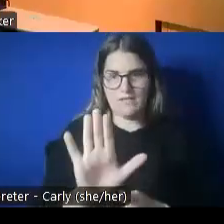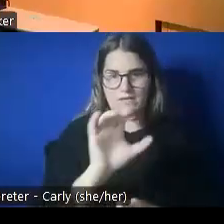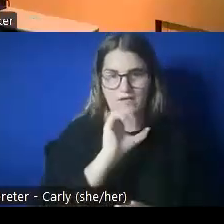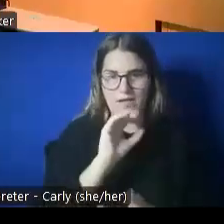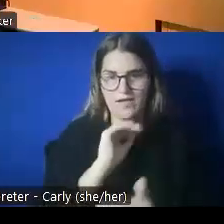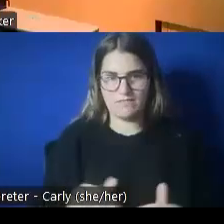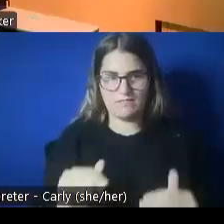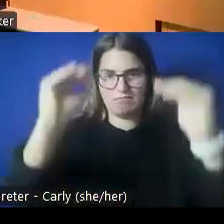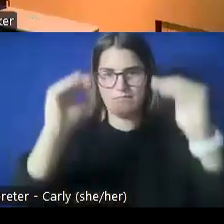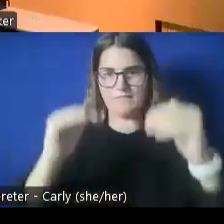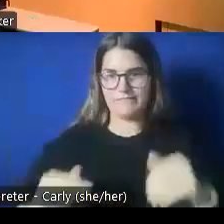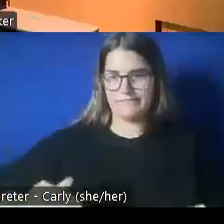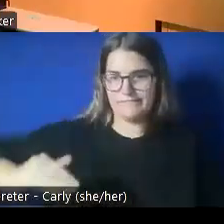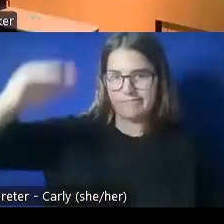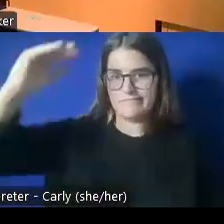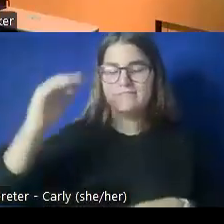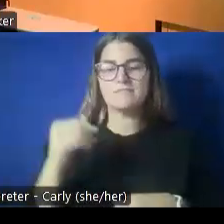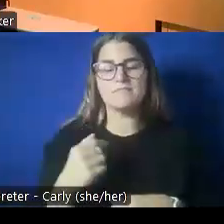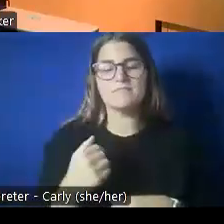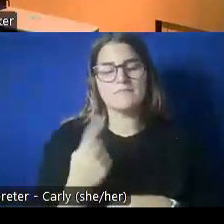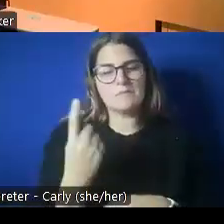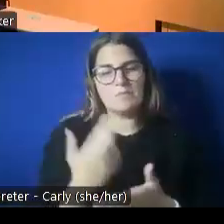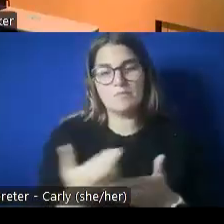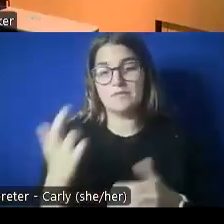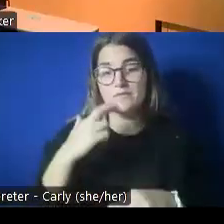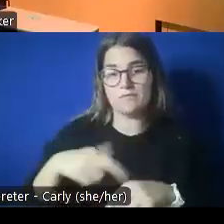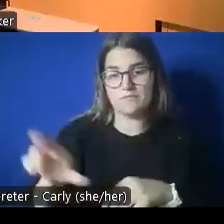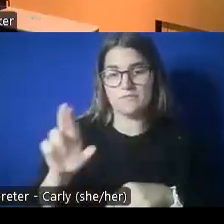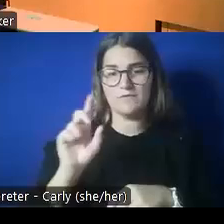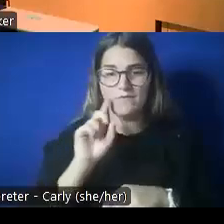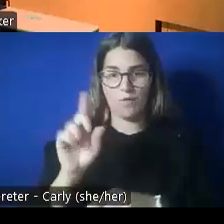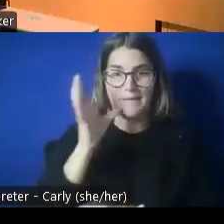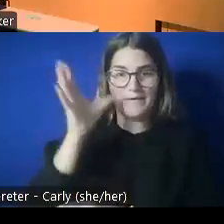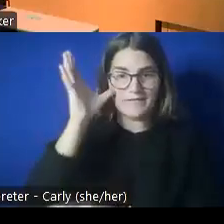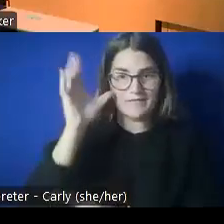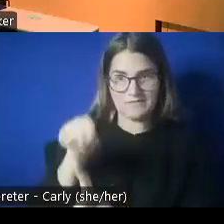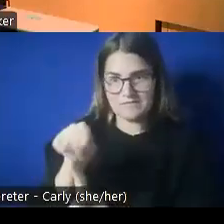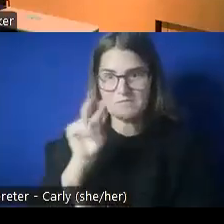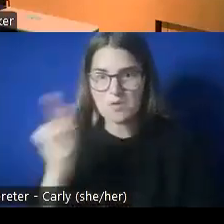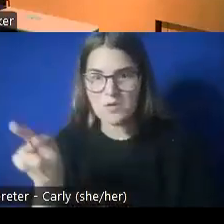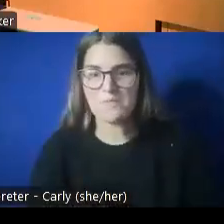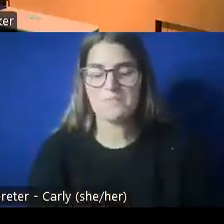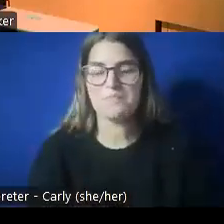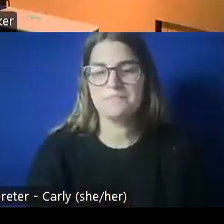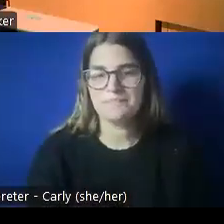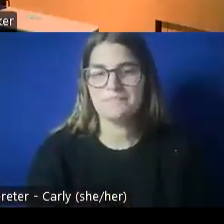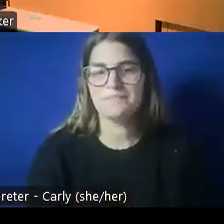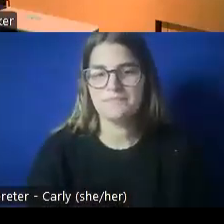so that could be a resource to direct a parent to thank you Dr a can an adult patient who may